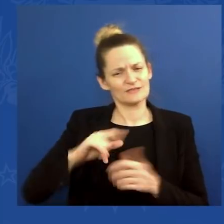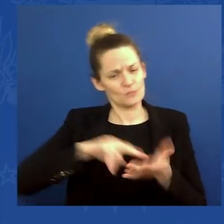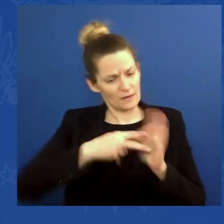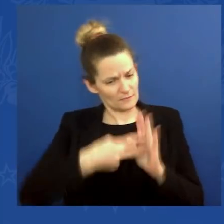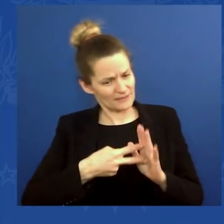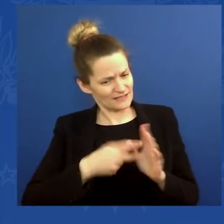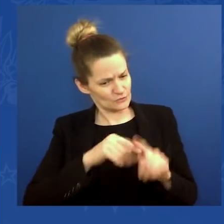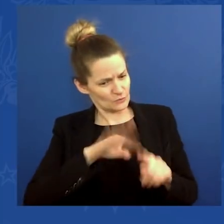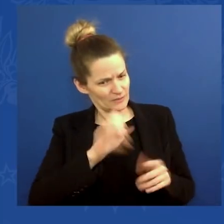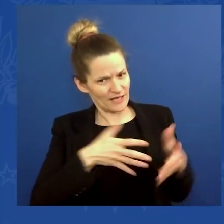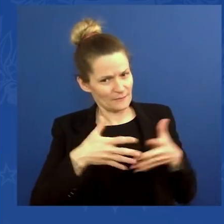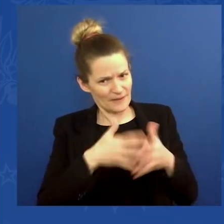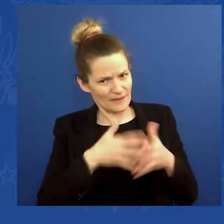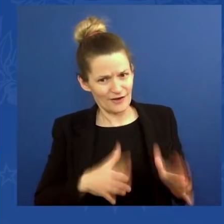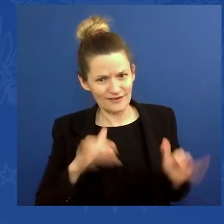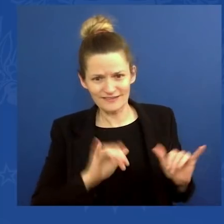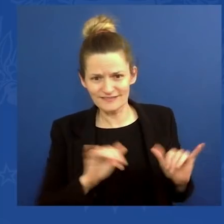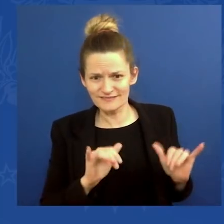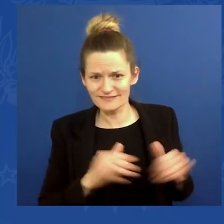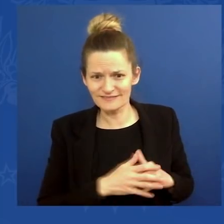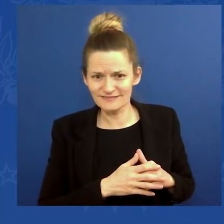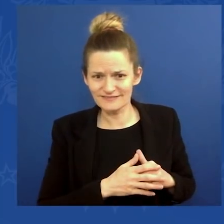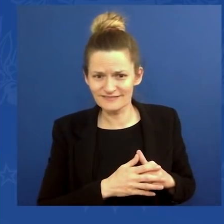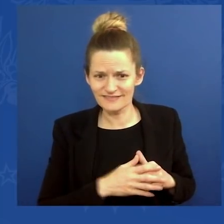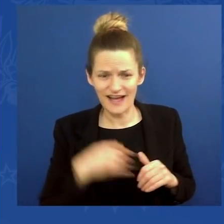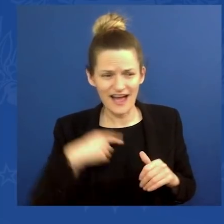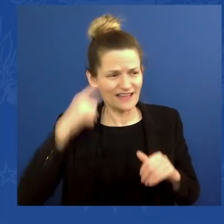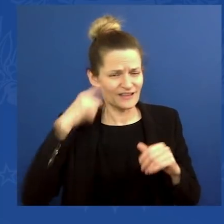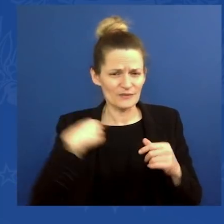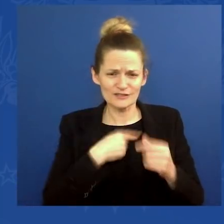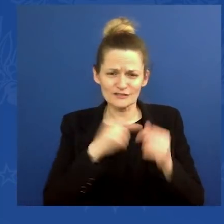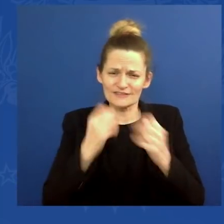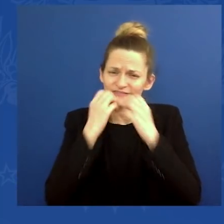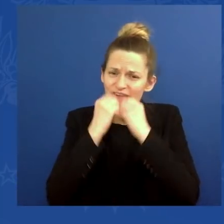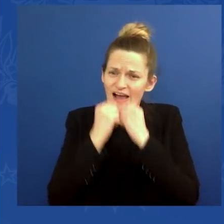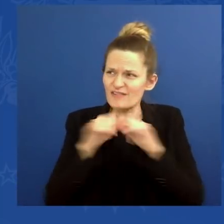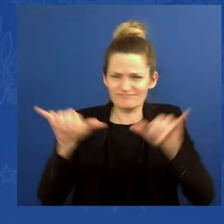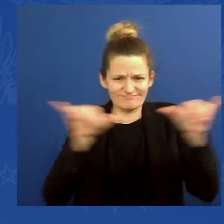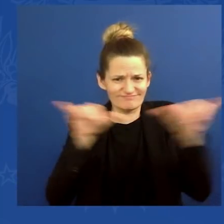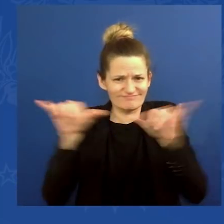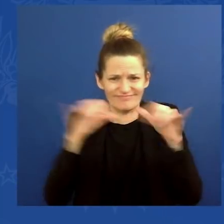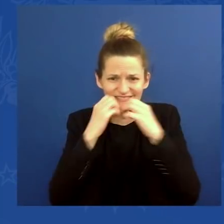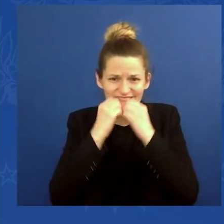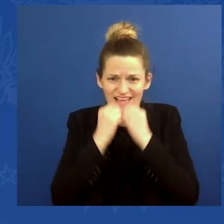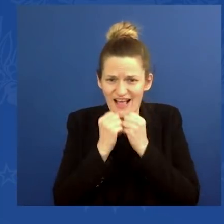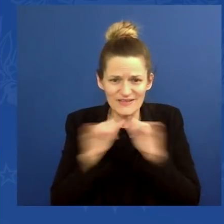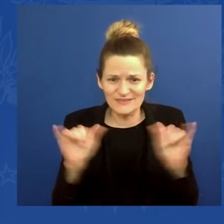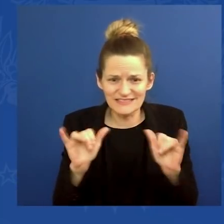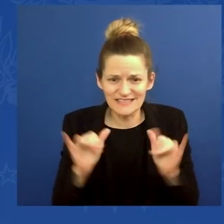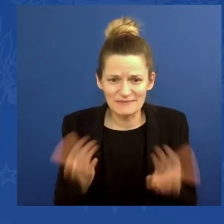because the values are the same, in my view -- the values built into our Constitution